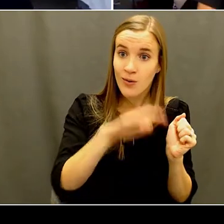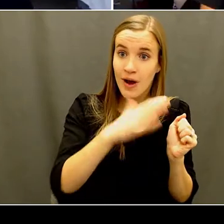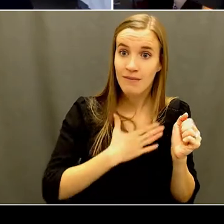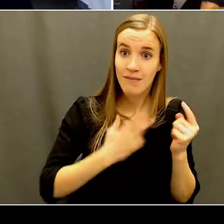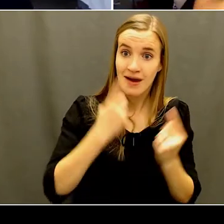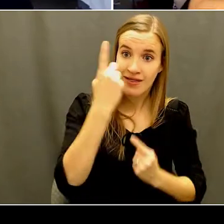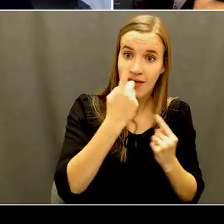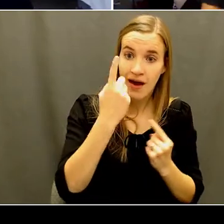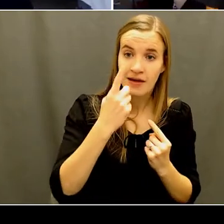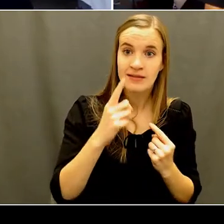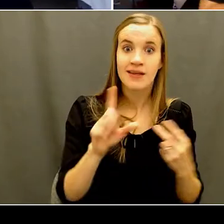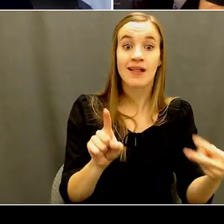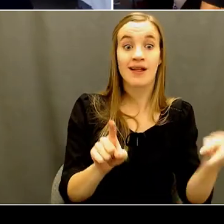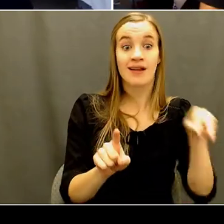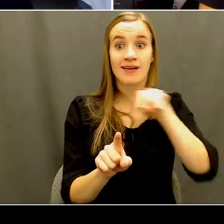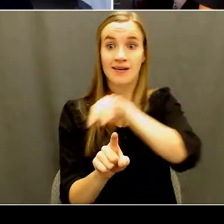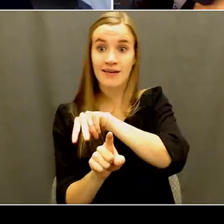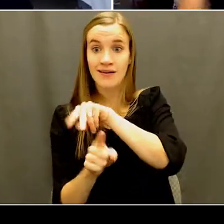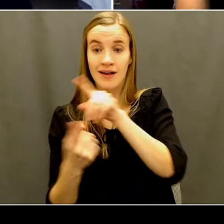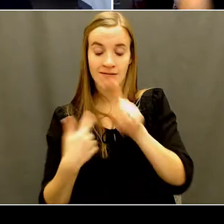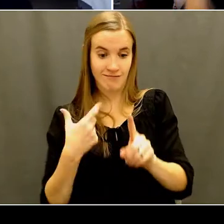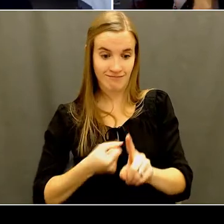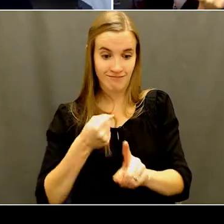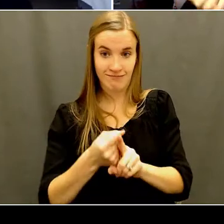kind of like my life kind of switched around and I was able to think about